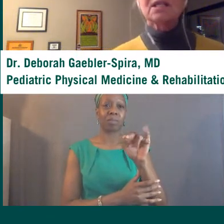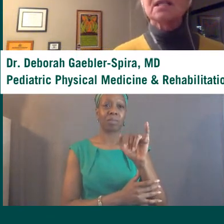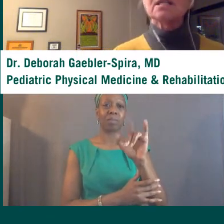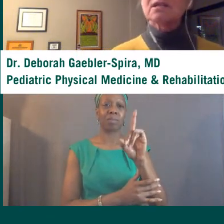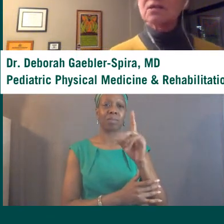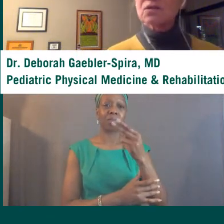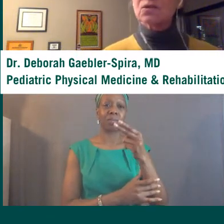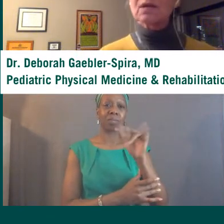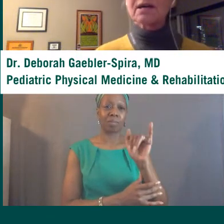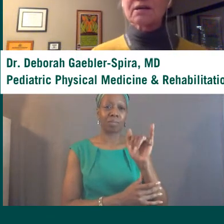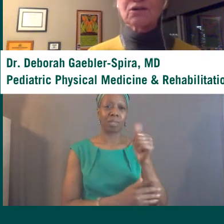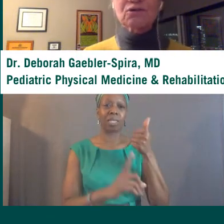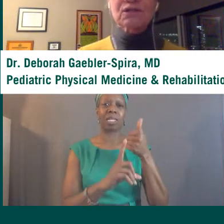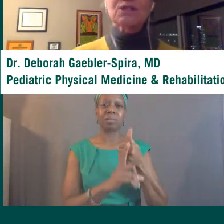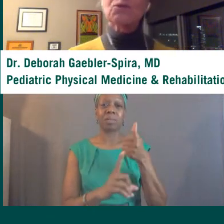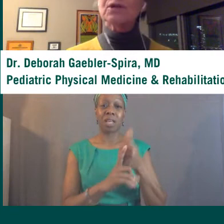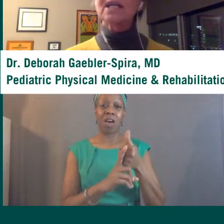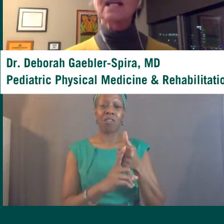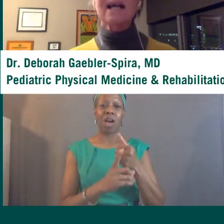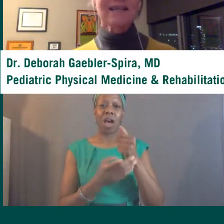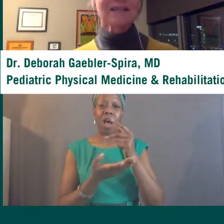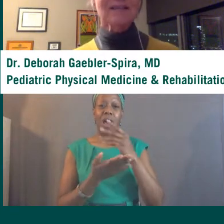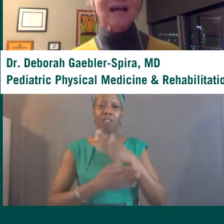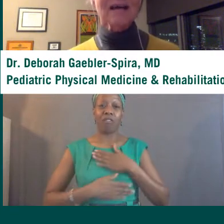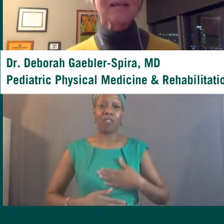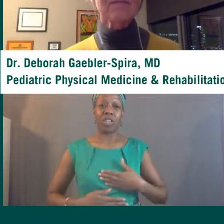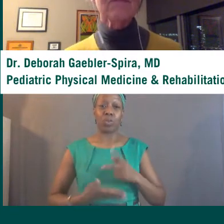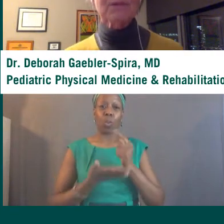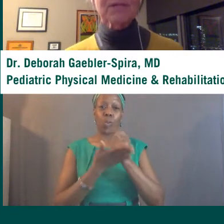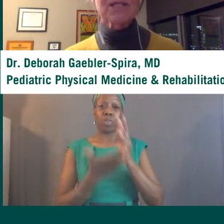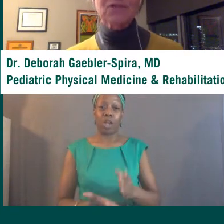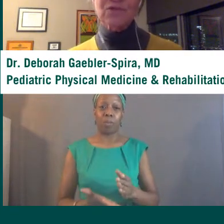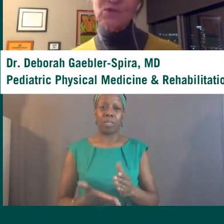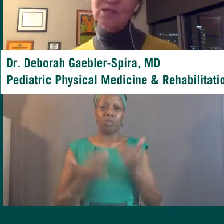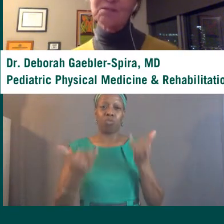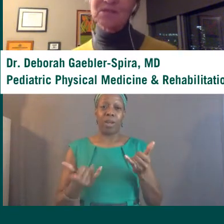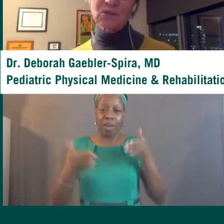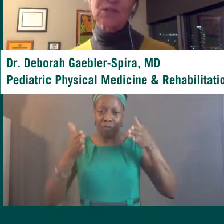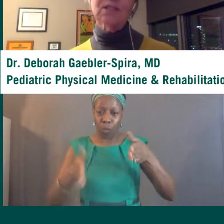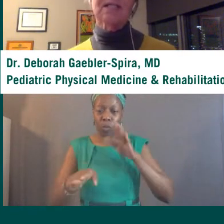And he is currently working on a lot of very interesting muscle